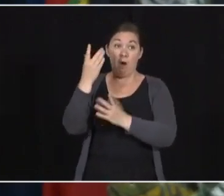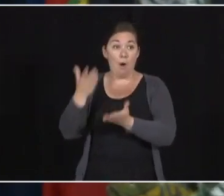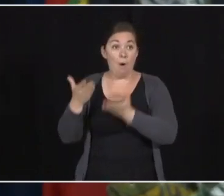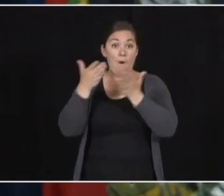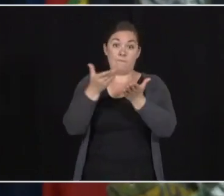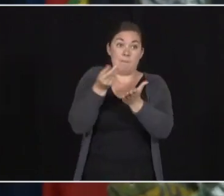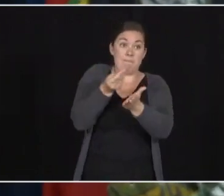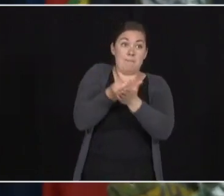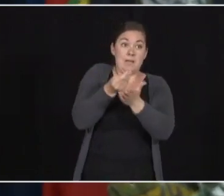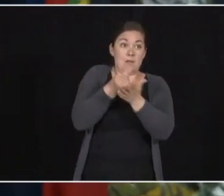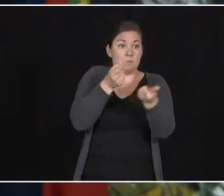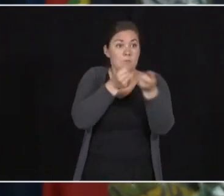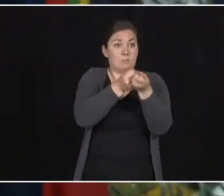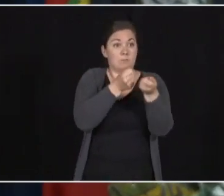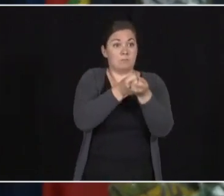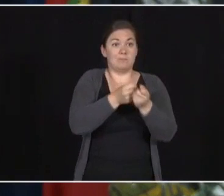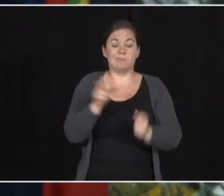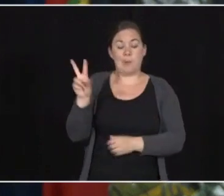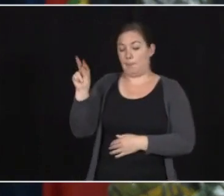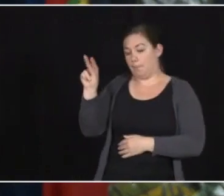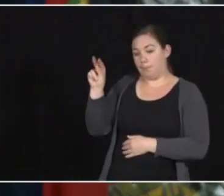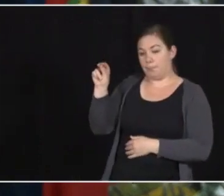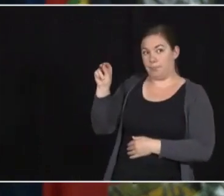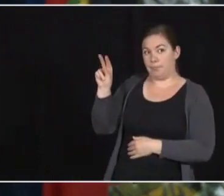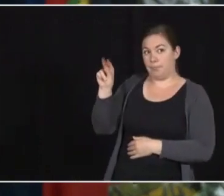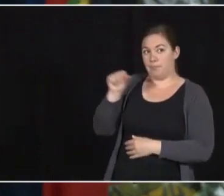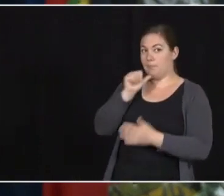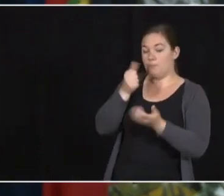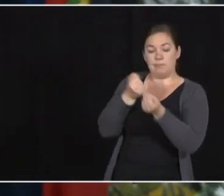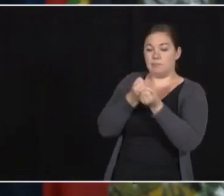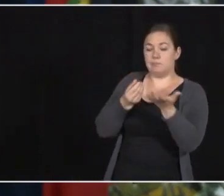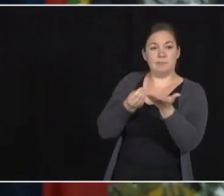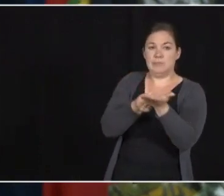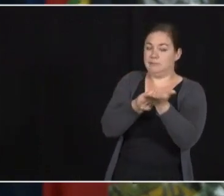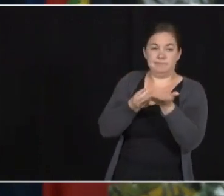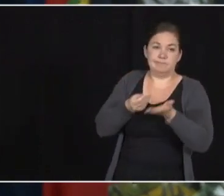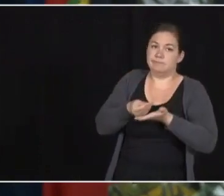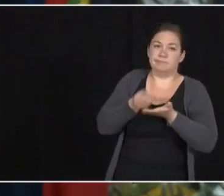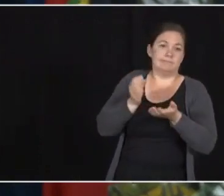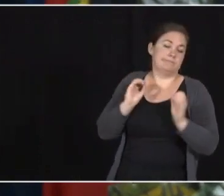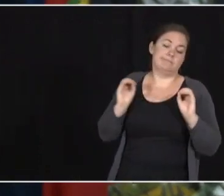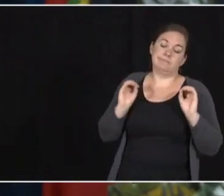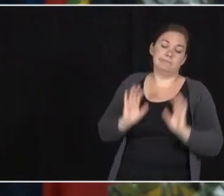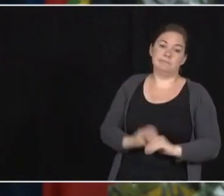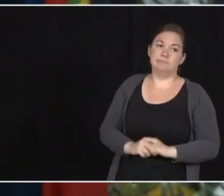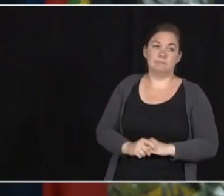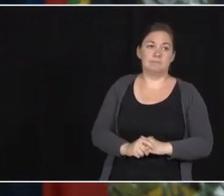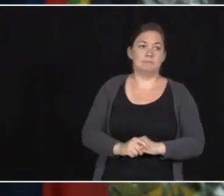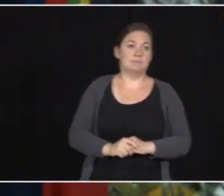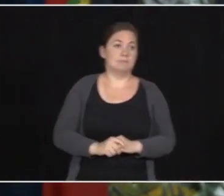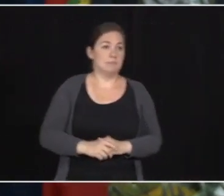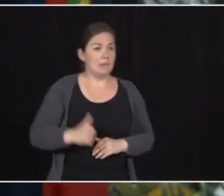Next question comes from Sean from the Canadian press. Please go ahead.